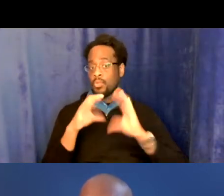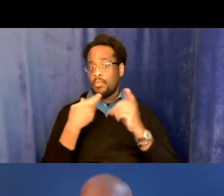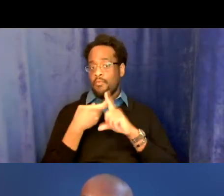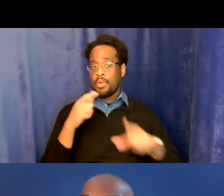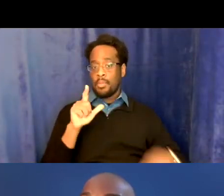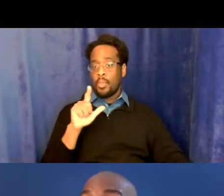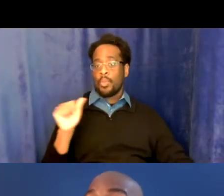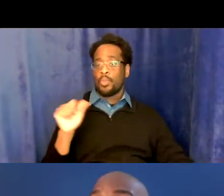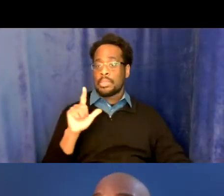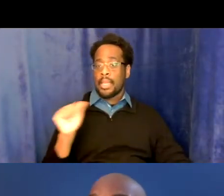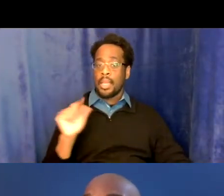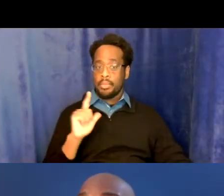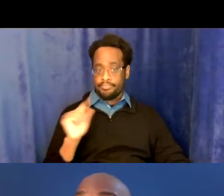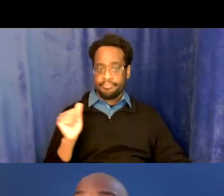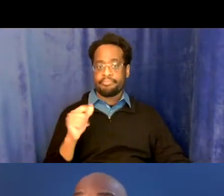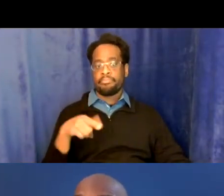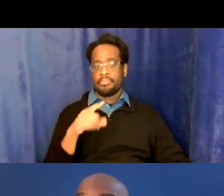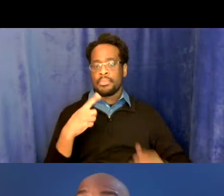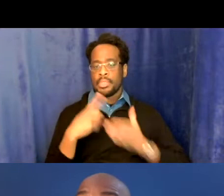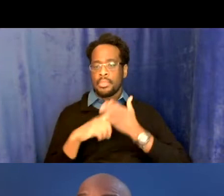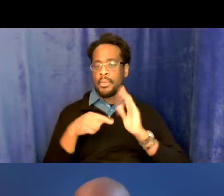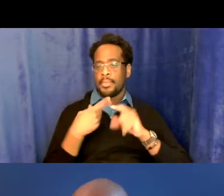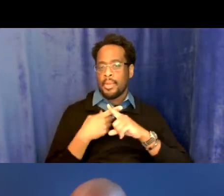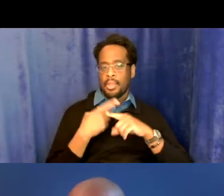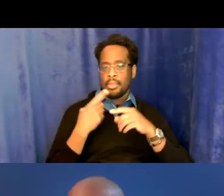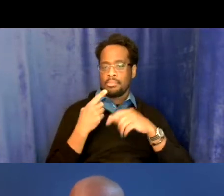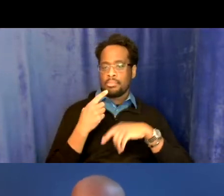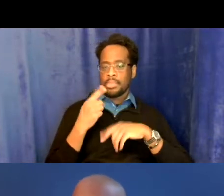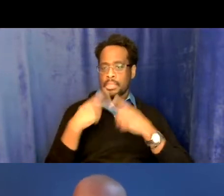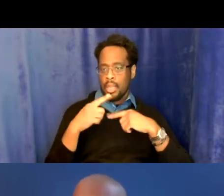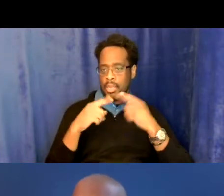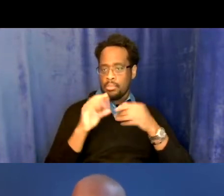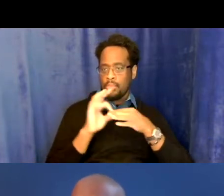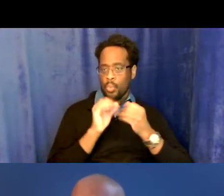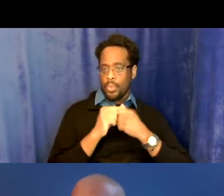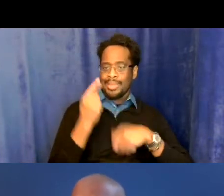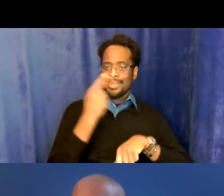So, this is another group and they're from Louisiana and this was about some signs